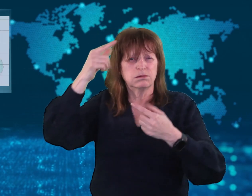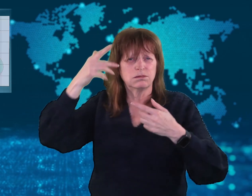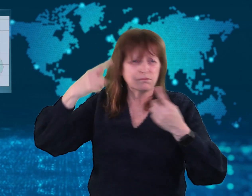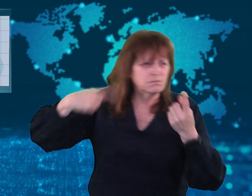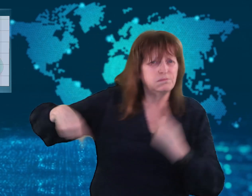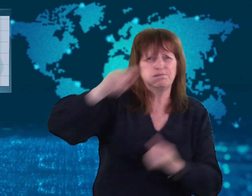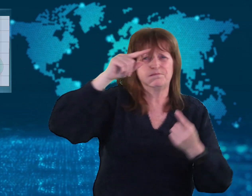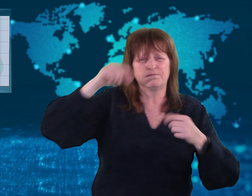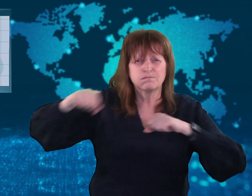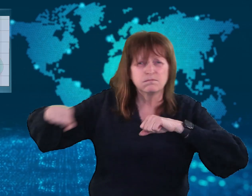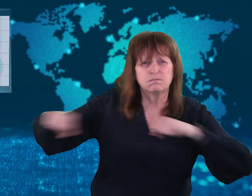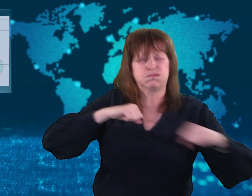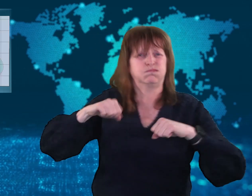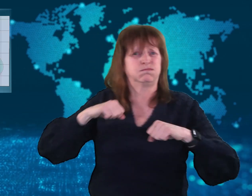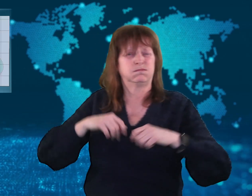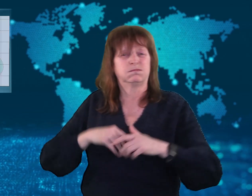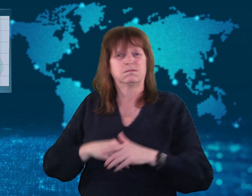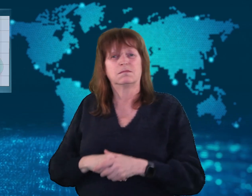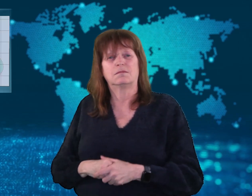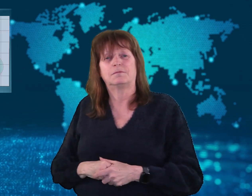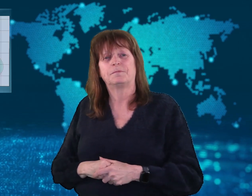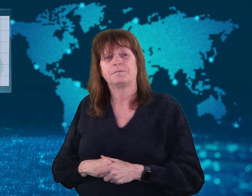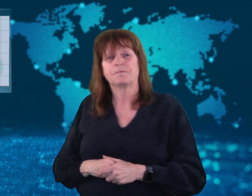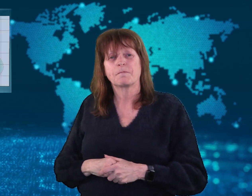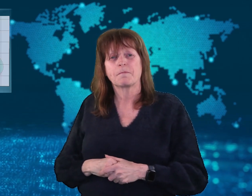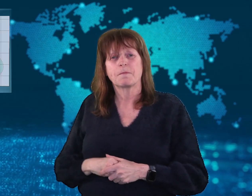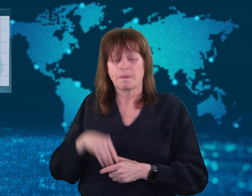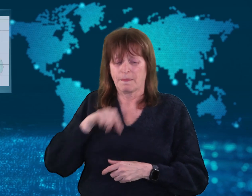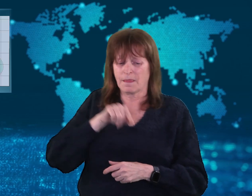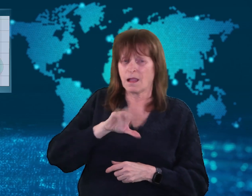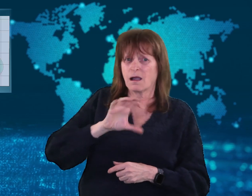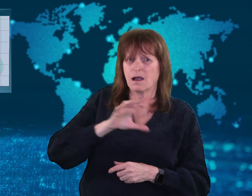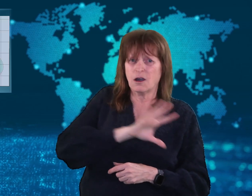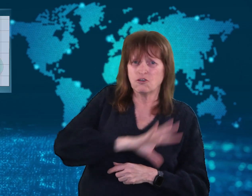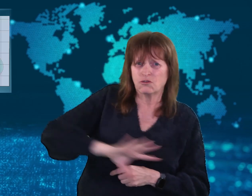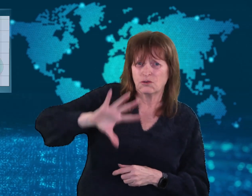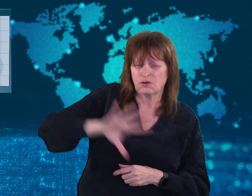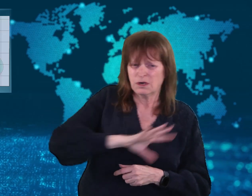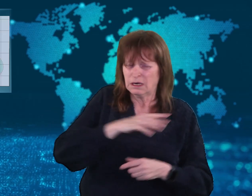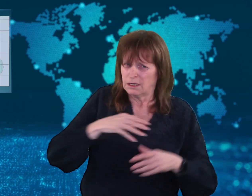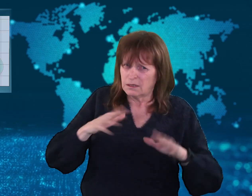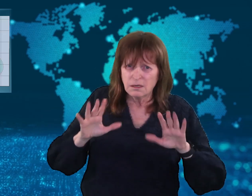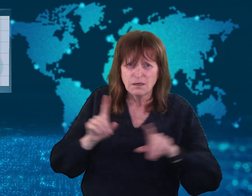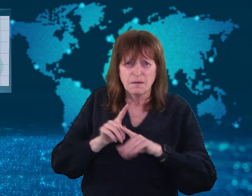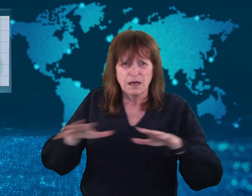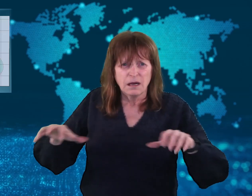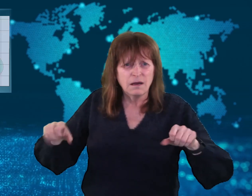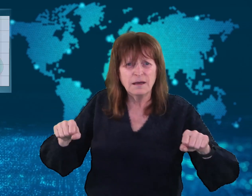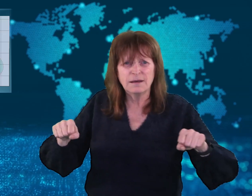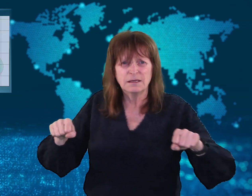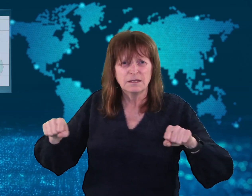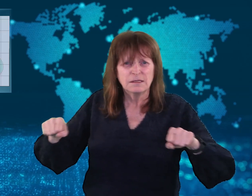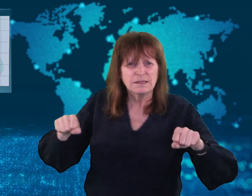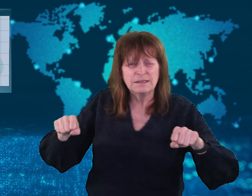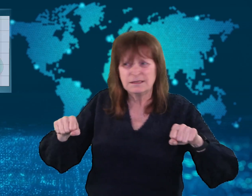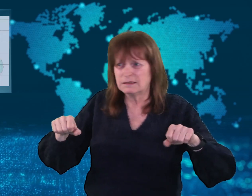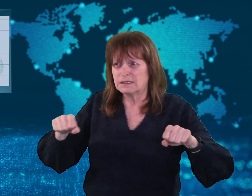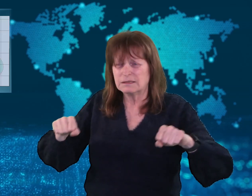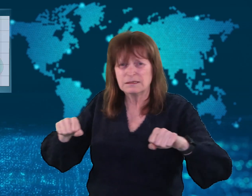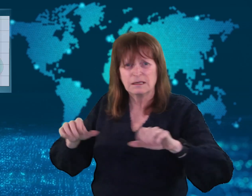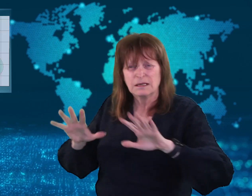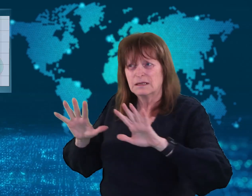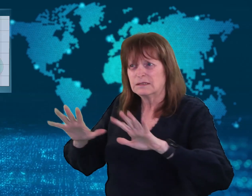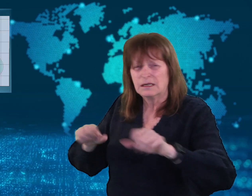in the last few years as rising sea levels, ocean acidification,